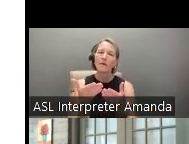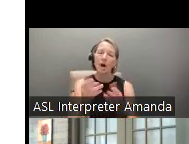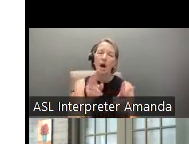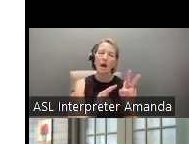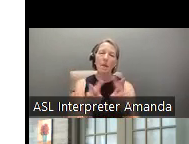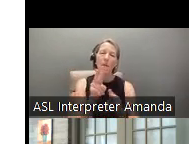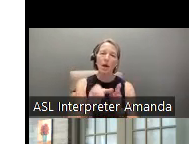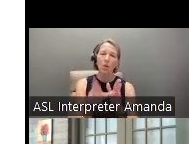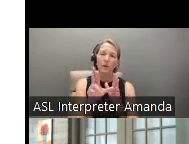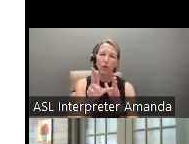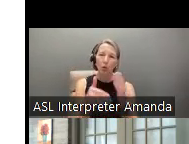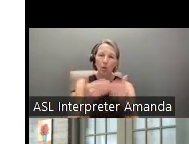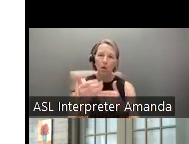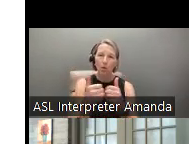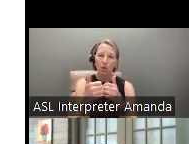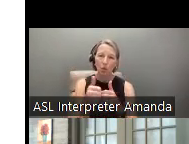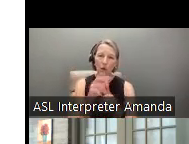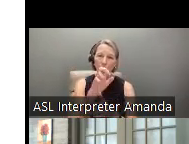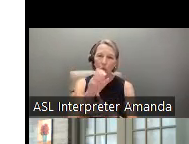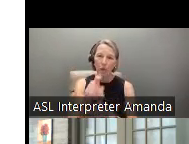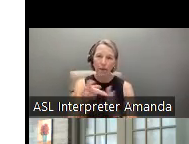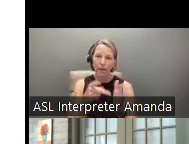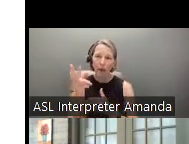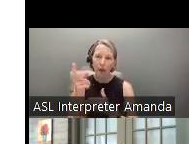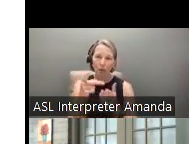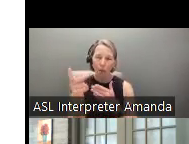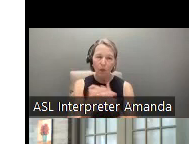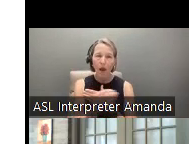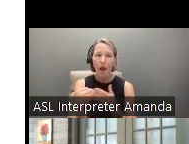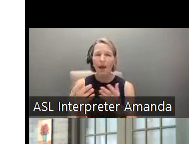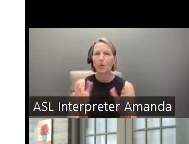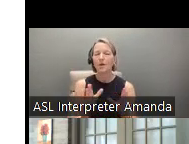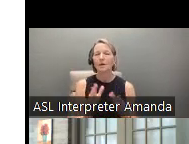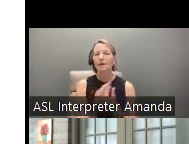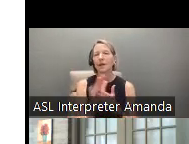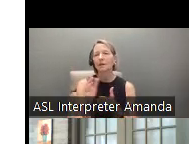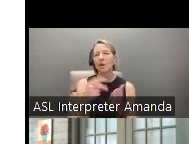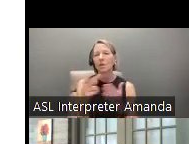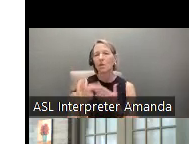process with our with the rep payee program and what's unique about our program is also we accept